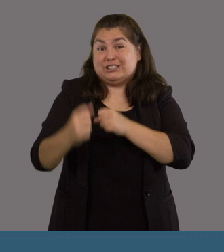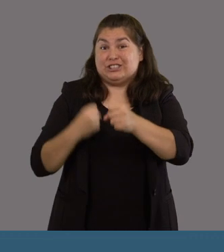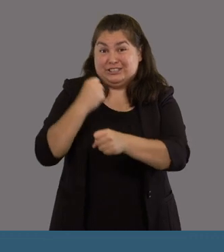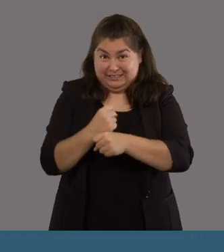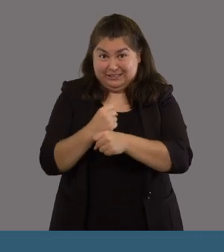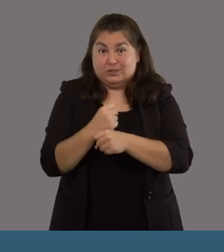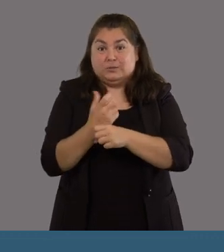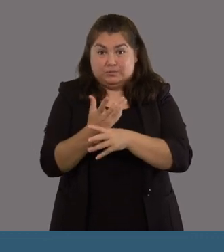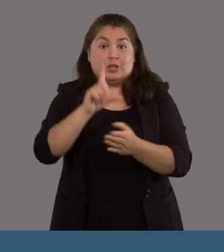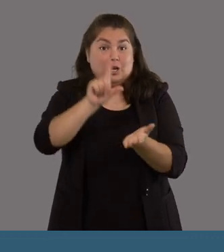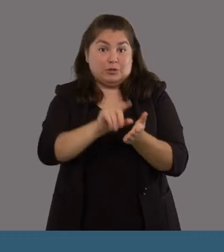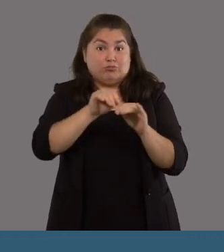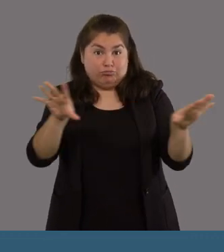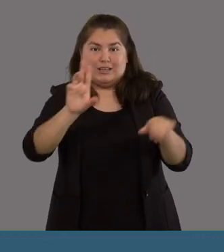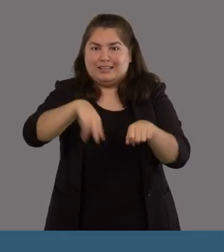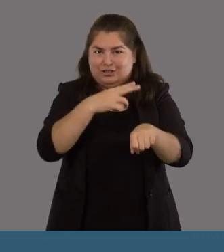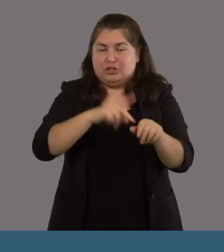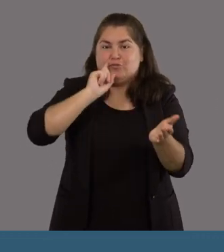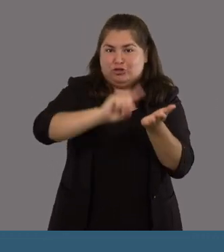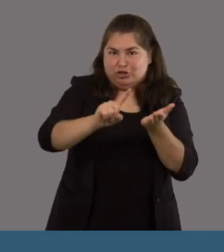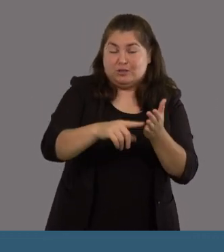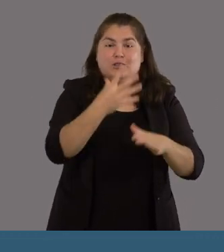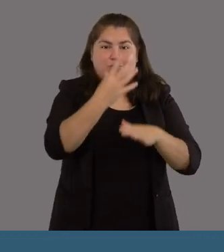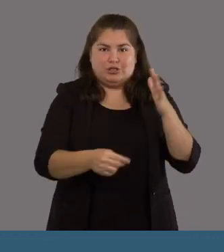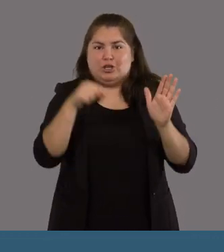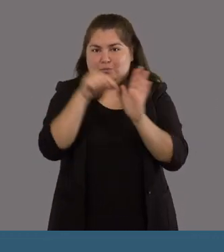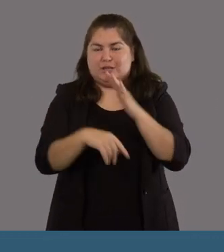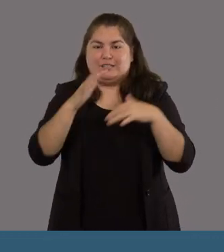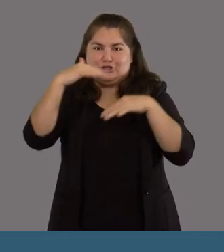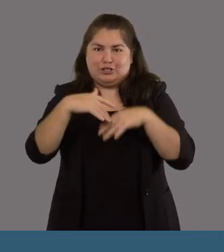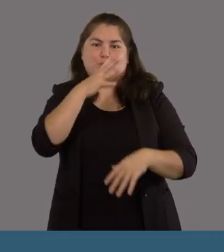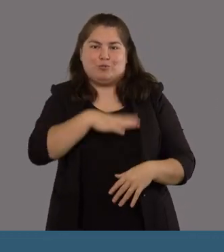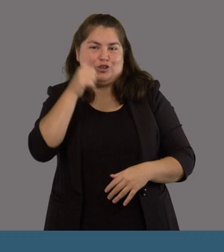of the National Inquiry into Missing and Murdered Indigenous Women and Girls;